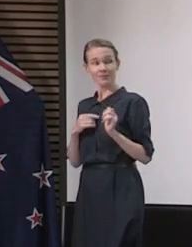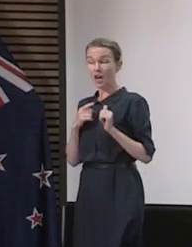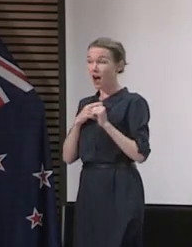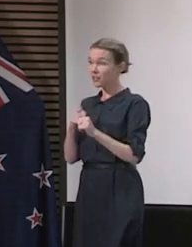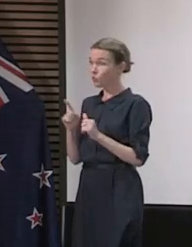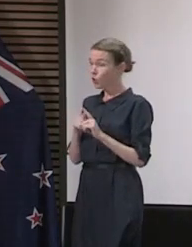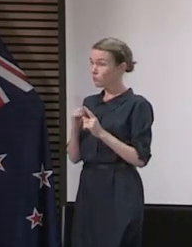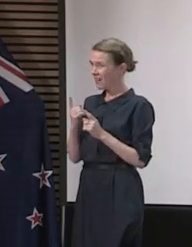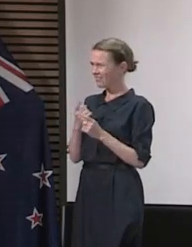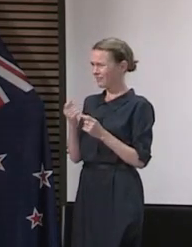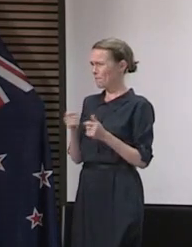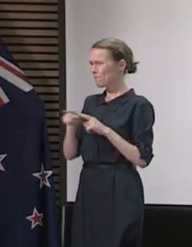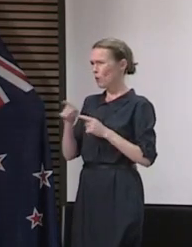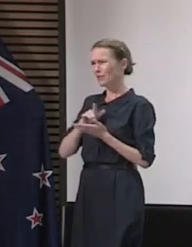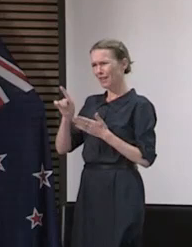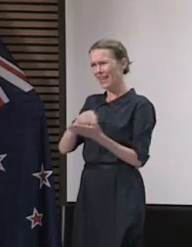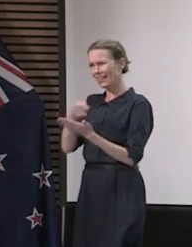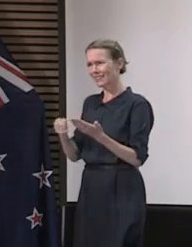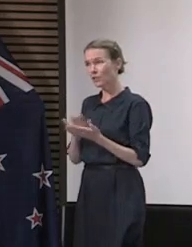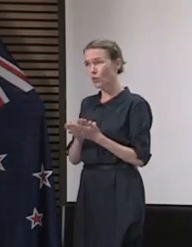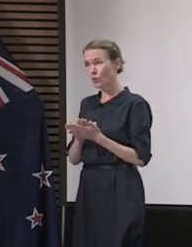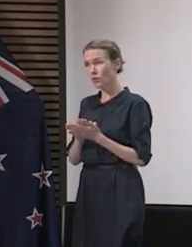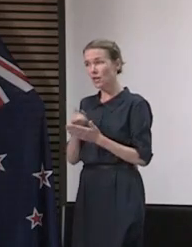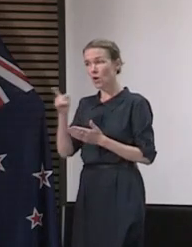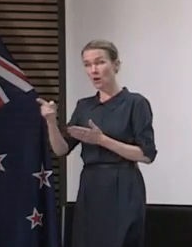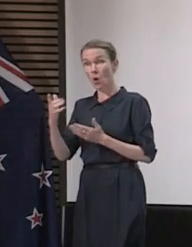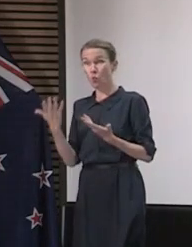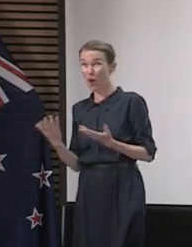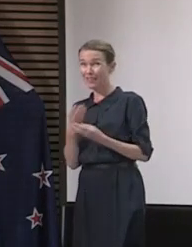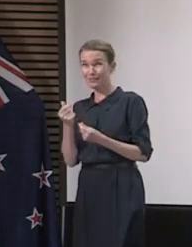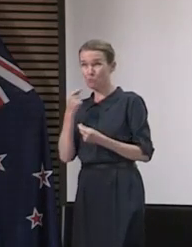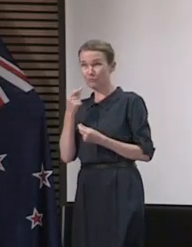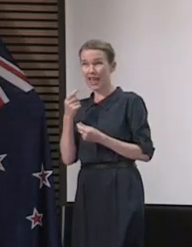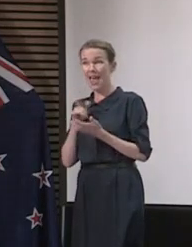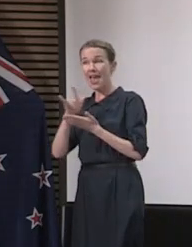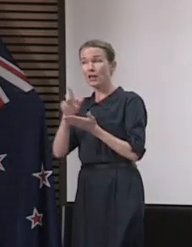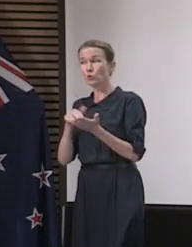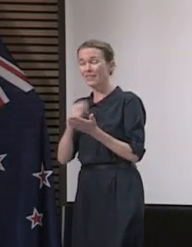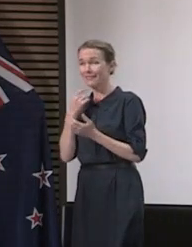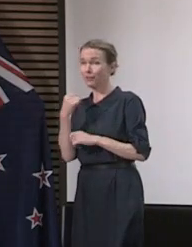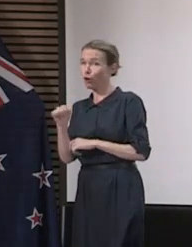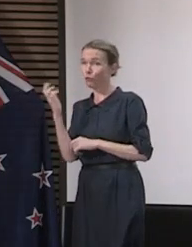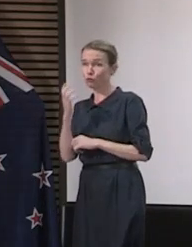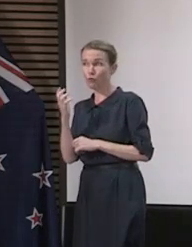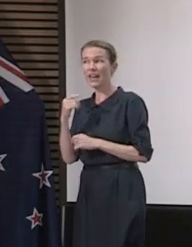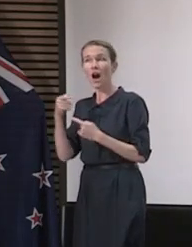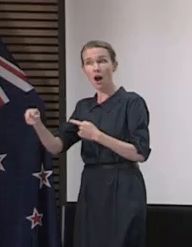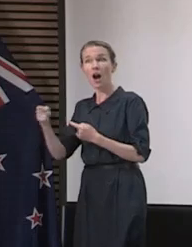flights in question are not still departing. Air New Zealand has in some cases said no refund, no credit because they are